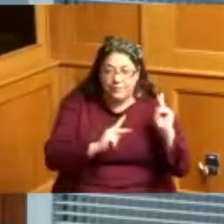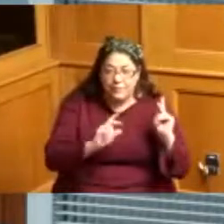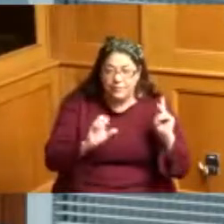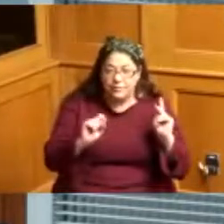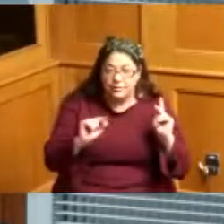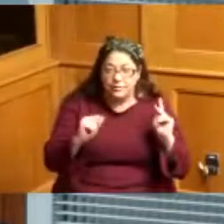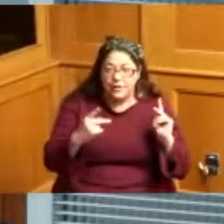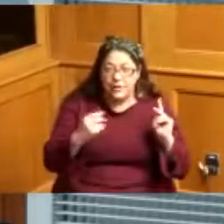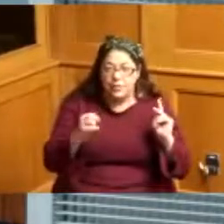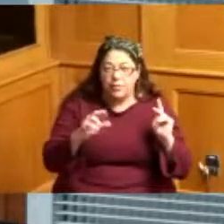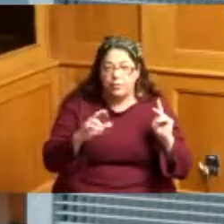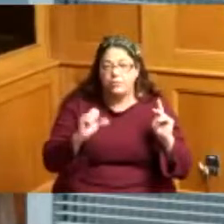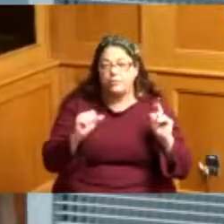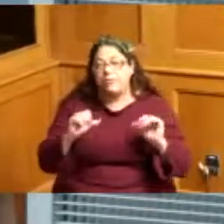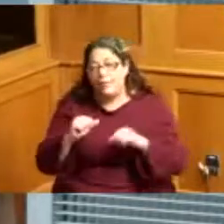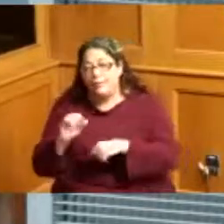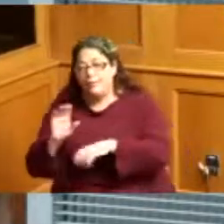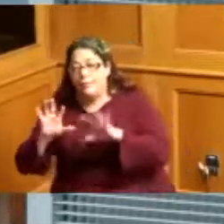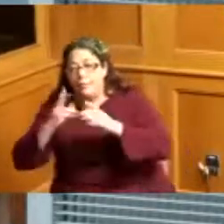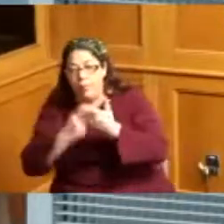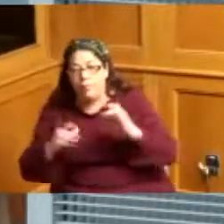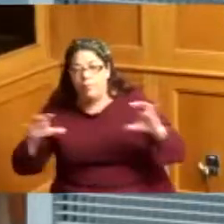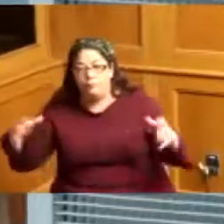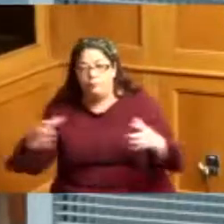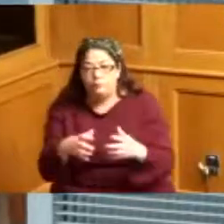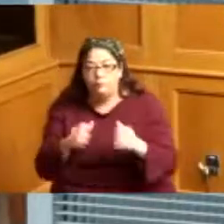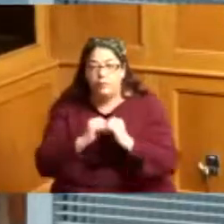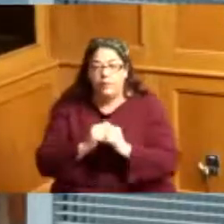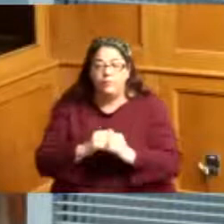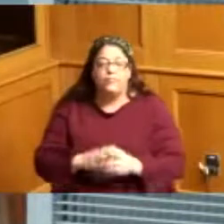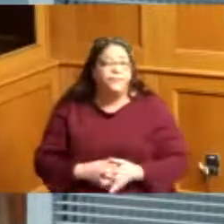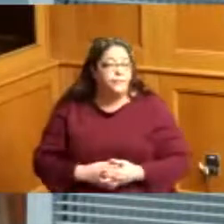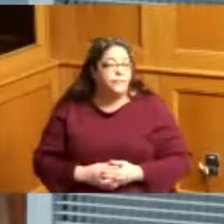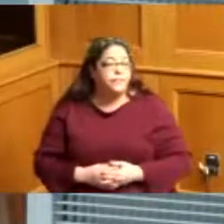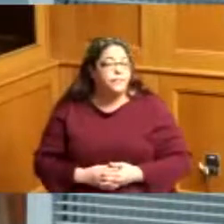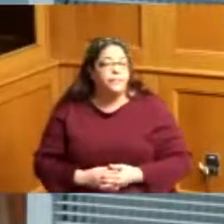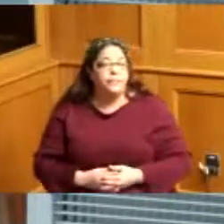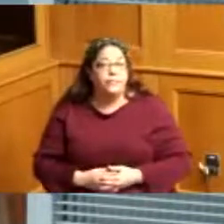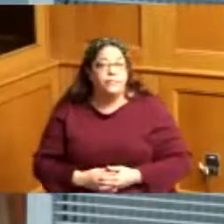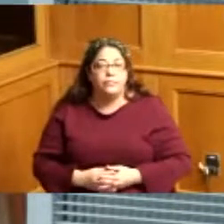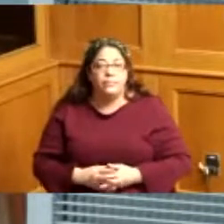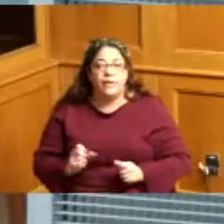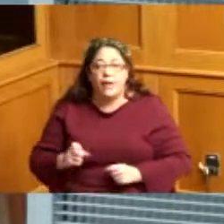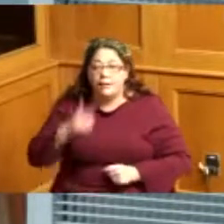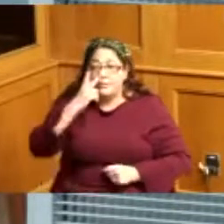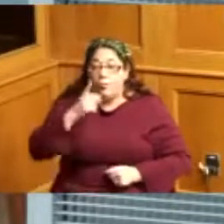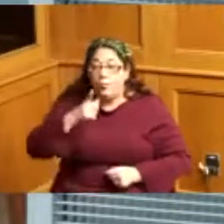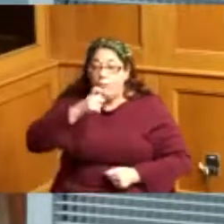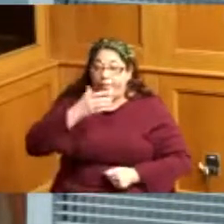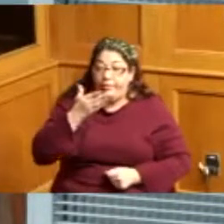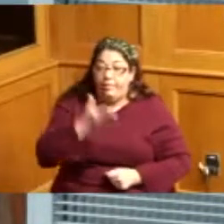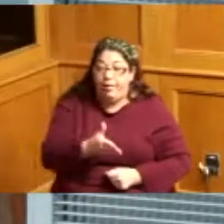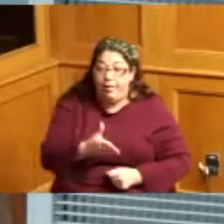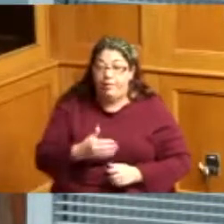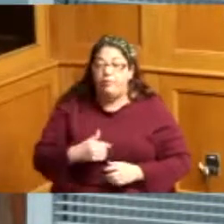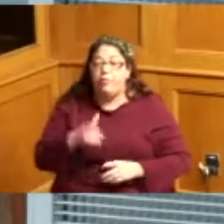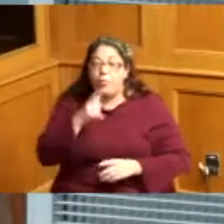and the stakeholder group and so you can see who was represented and and who we actually met with